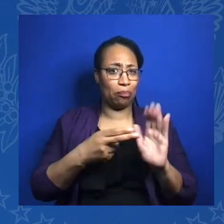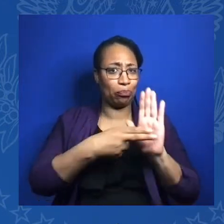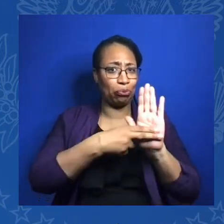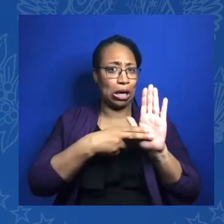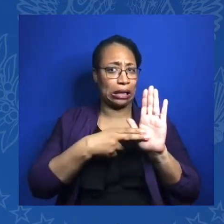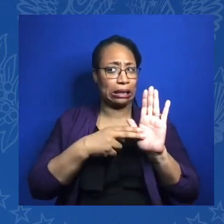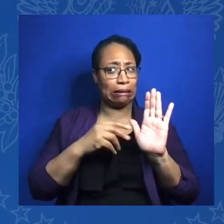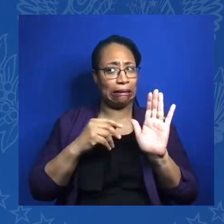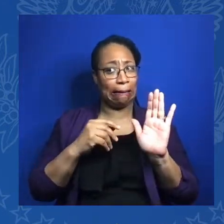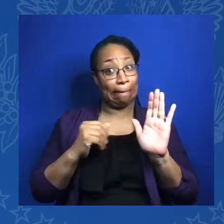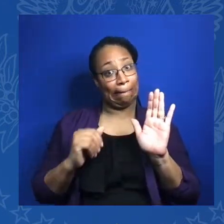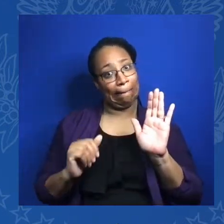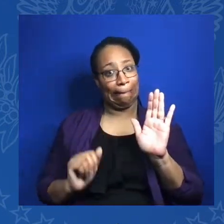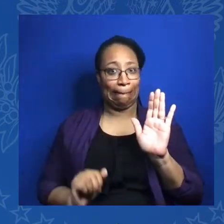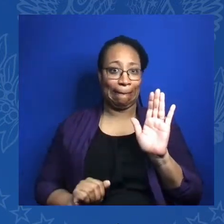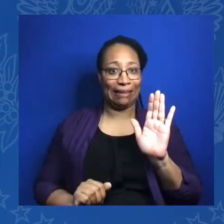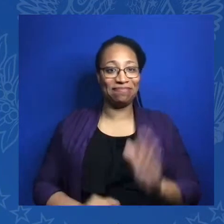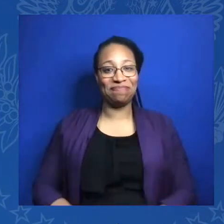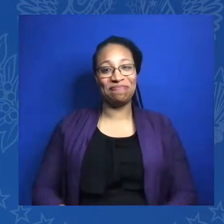All yours, pal.